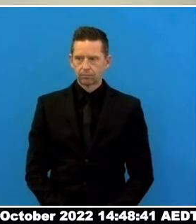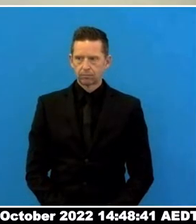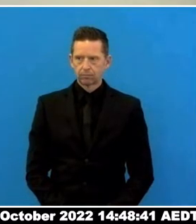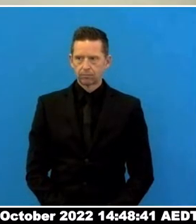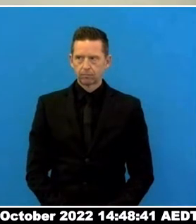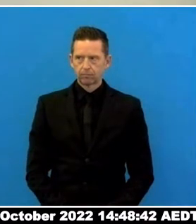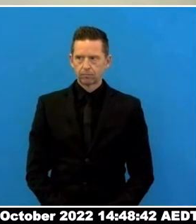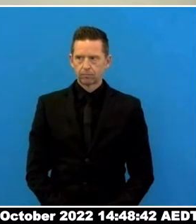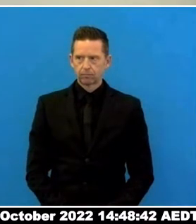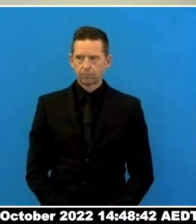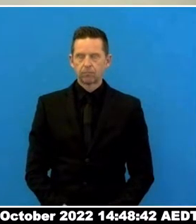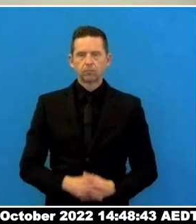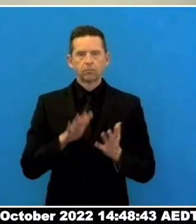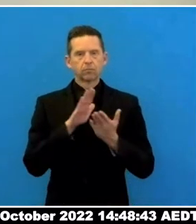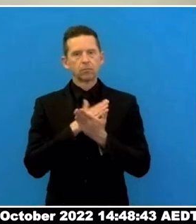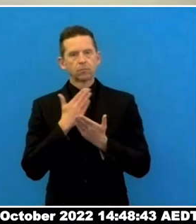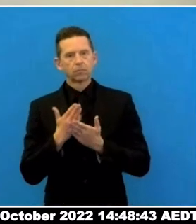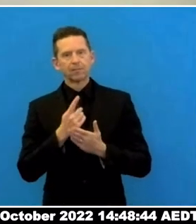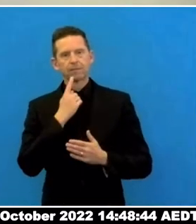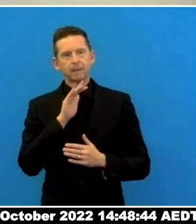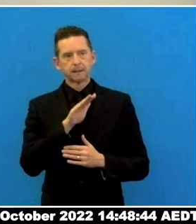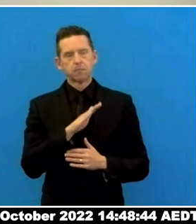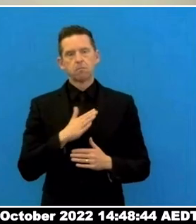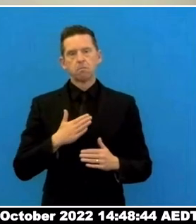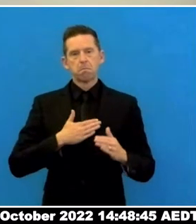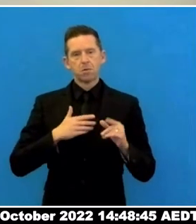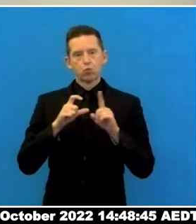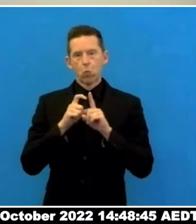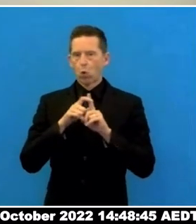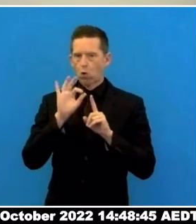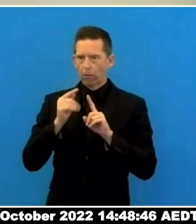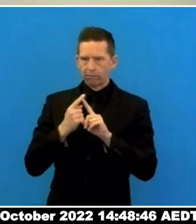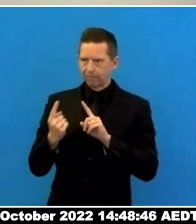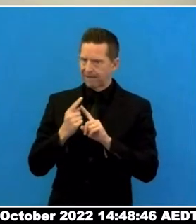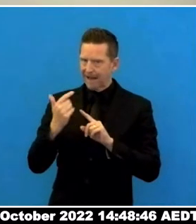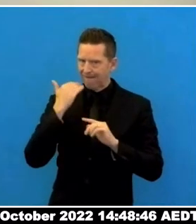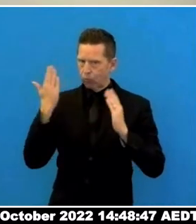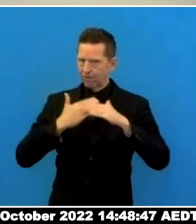Just to note that my daughter doesn't go every day to school.